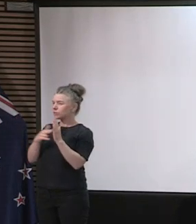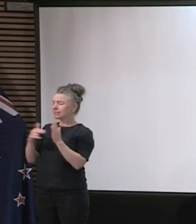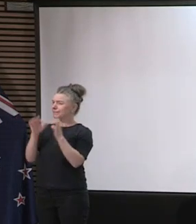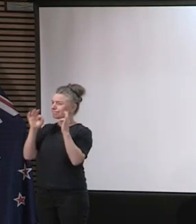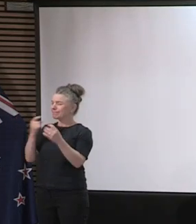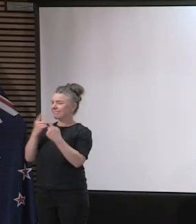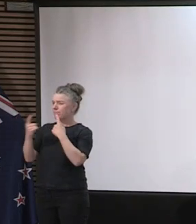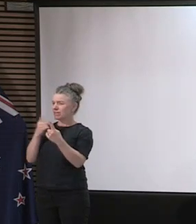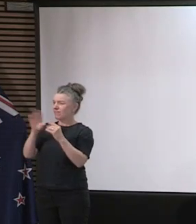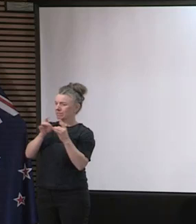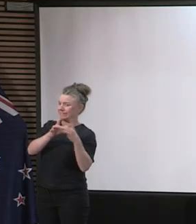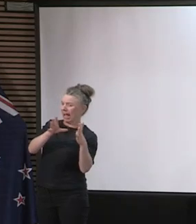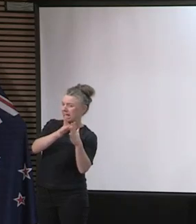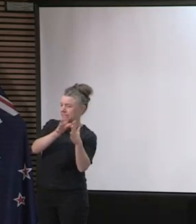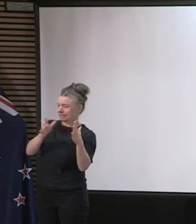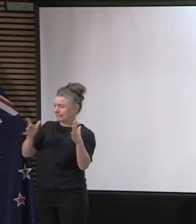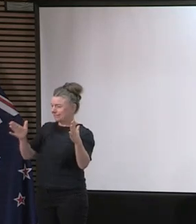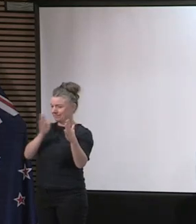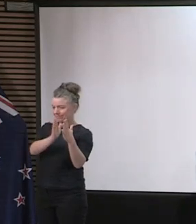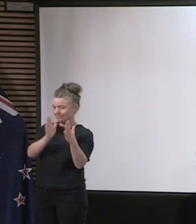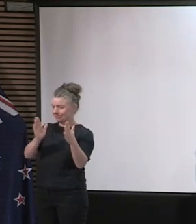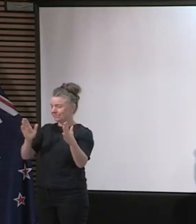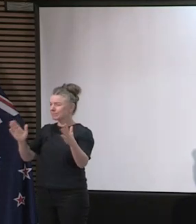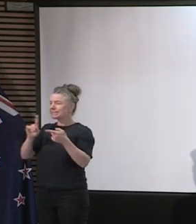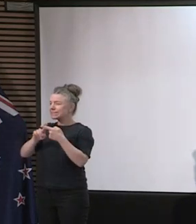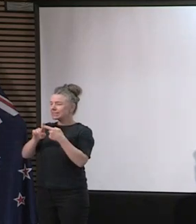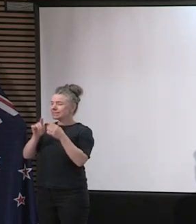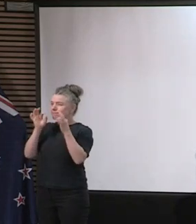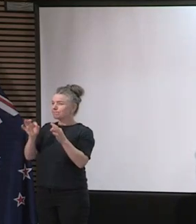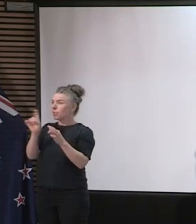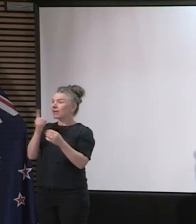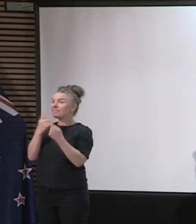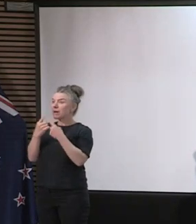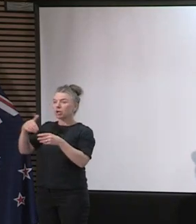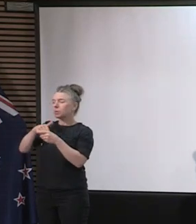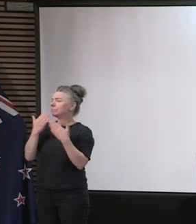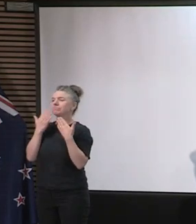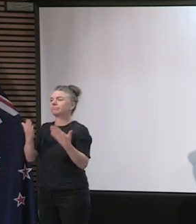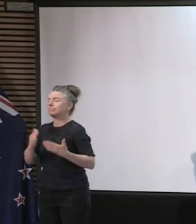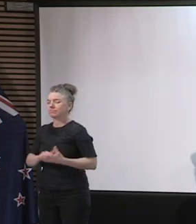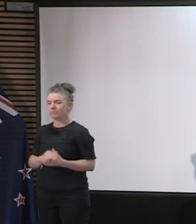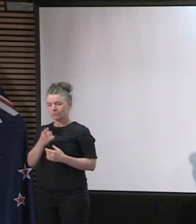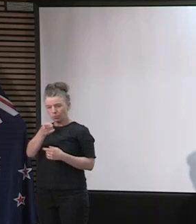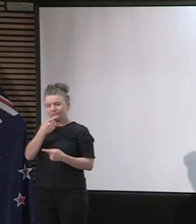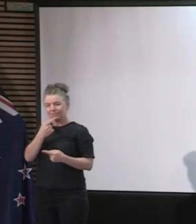setting up with a national view of that. We are still